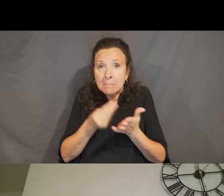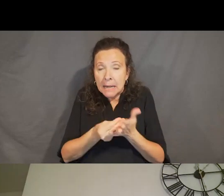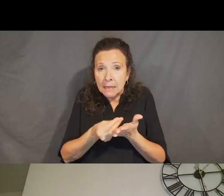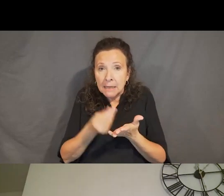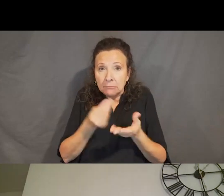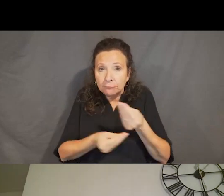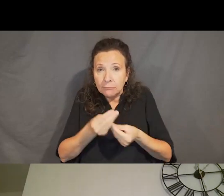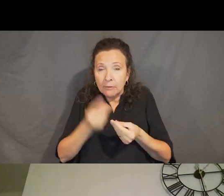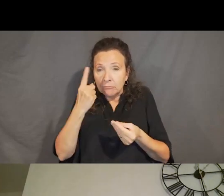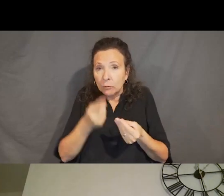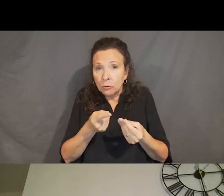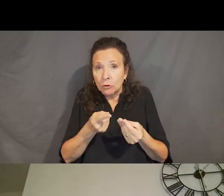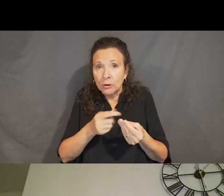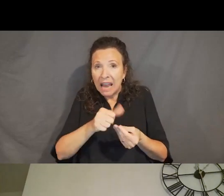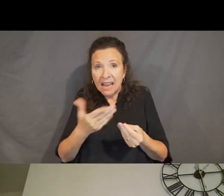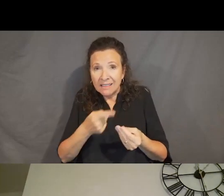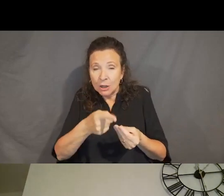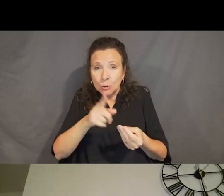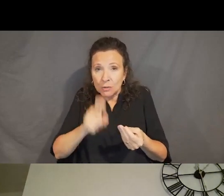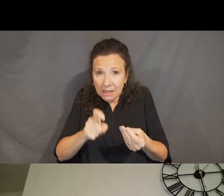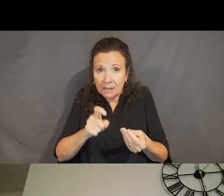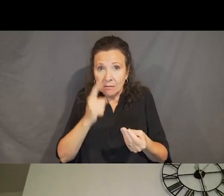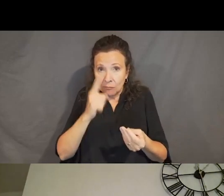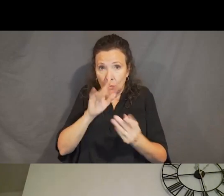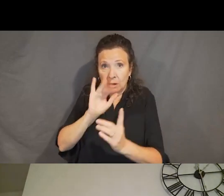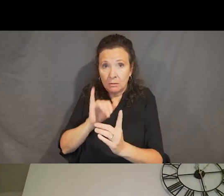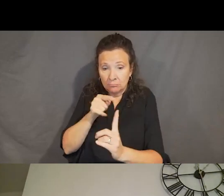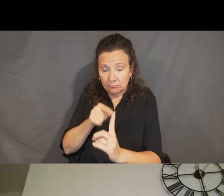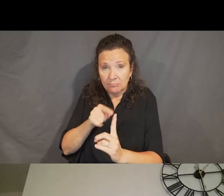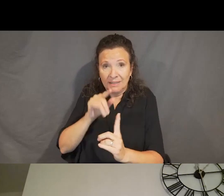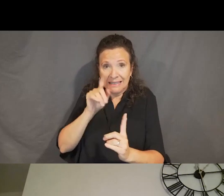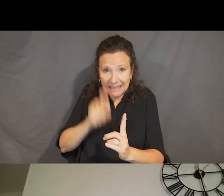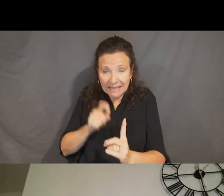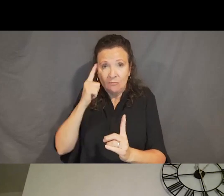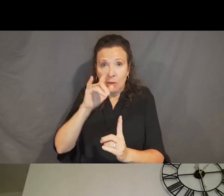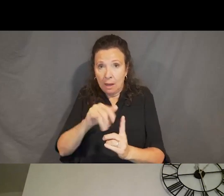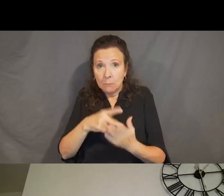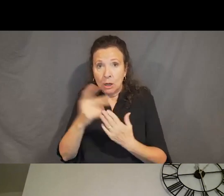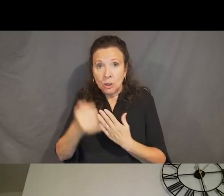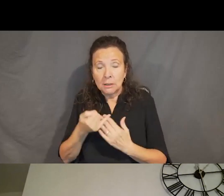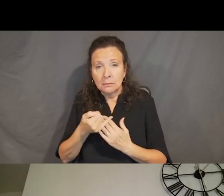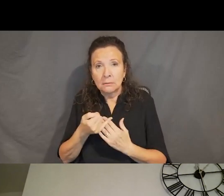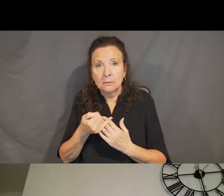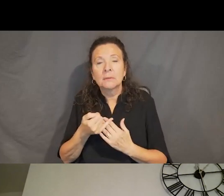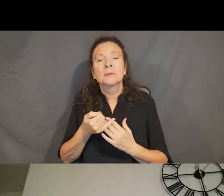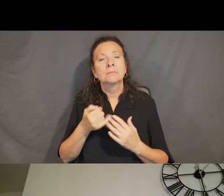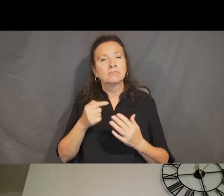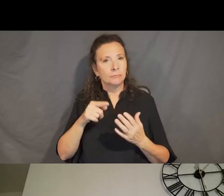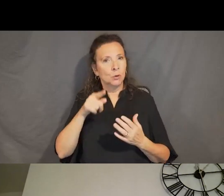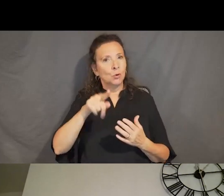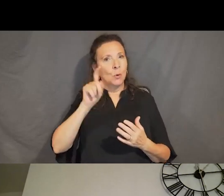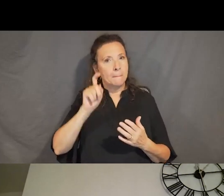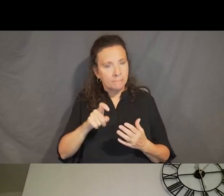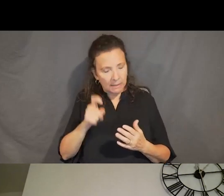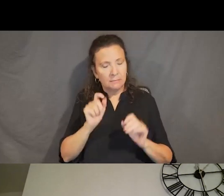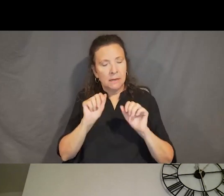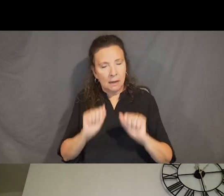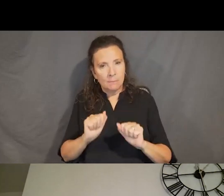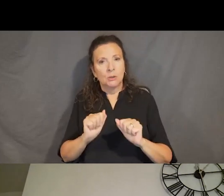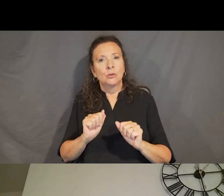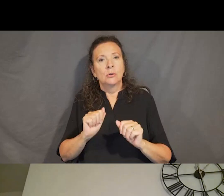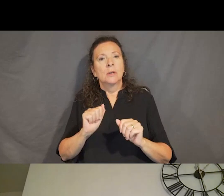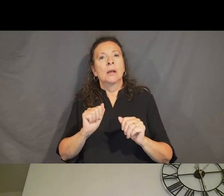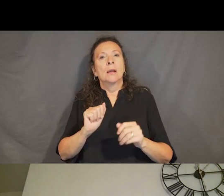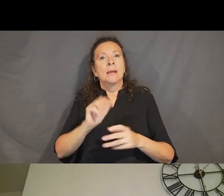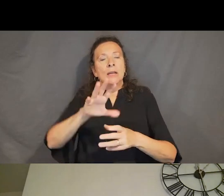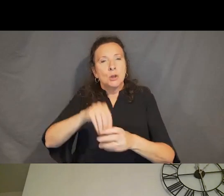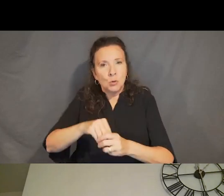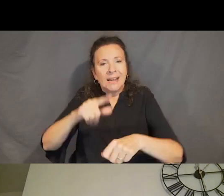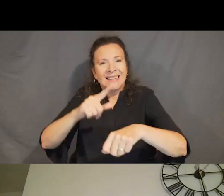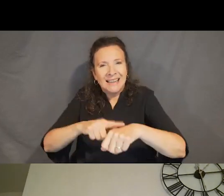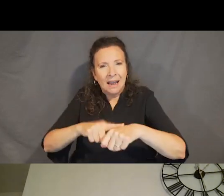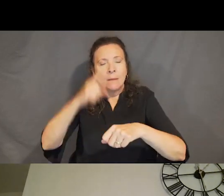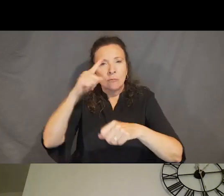you need for the project? You need to adequately build in time to make this work accessible. And